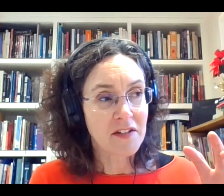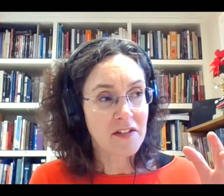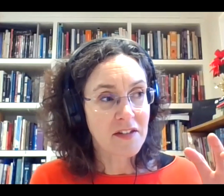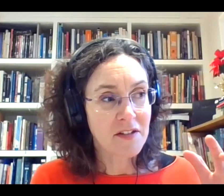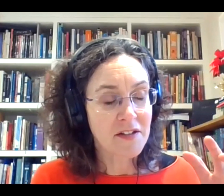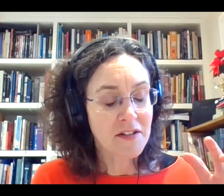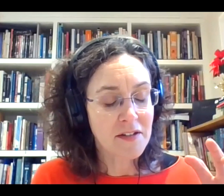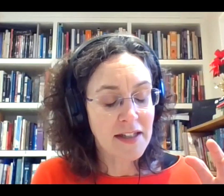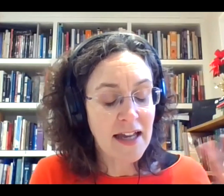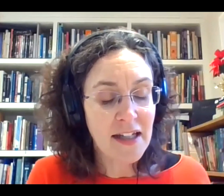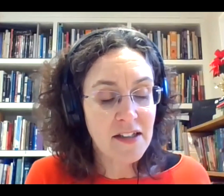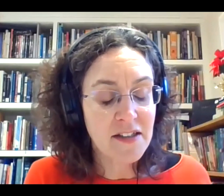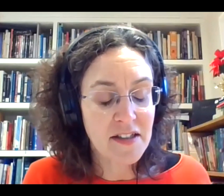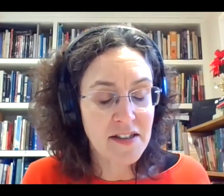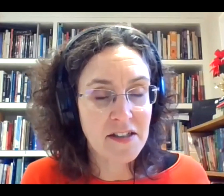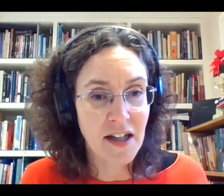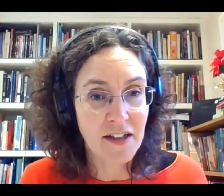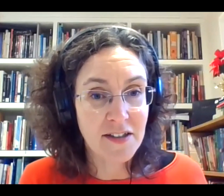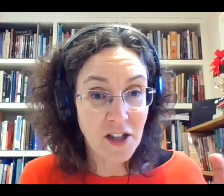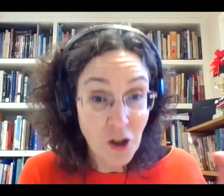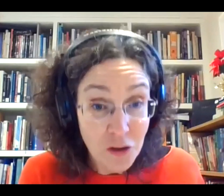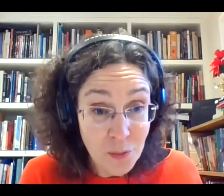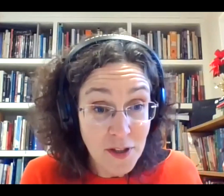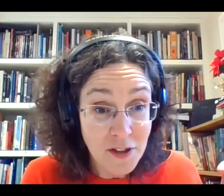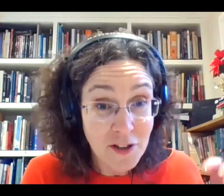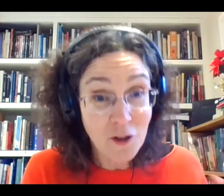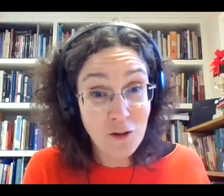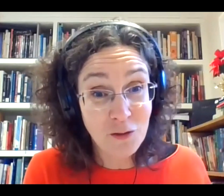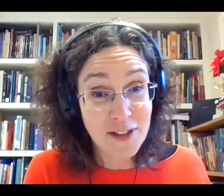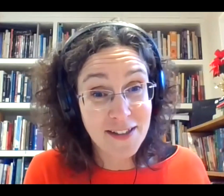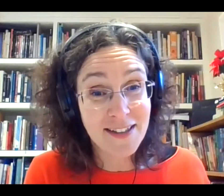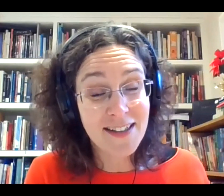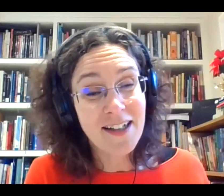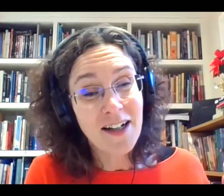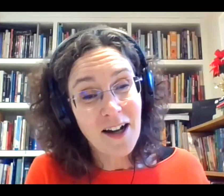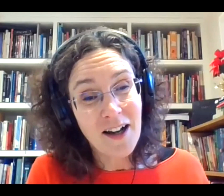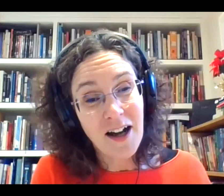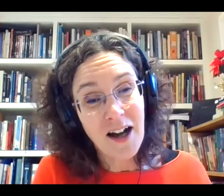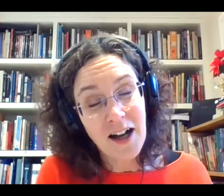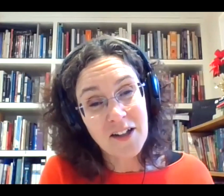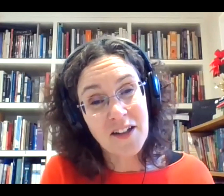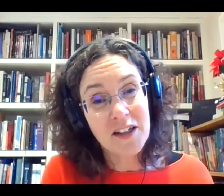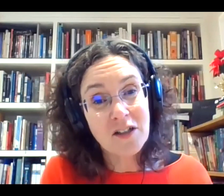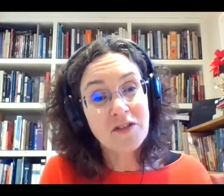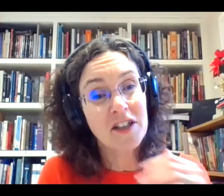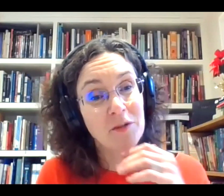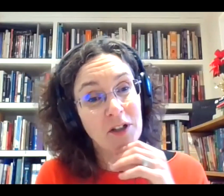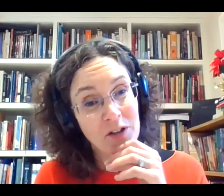this getting into the syntax, the underwritten, the overwritten because I'd love to hear what